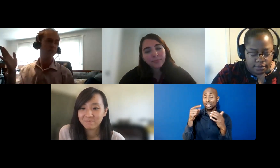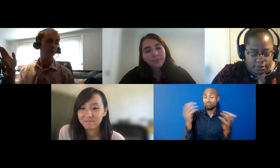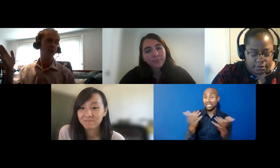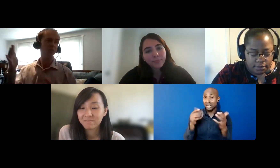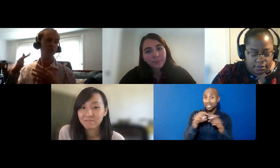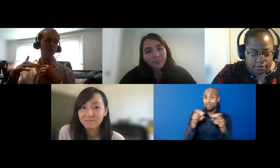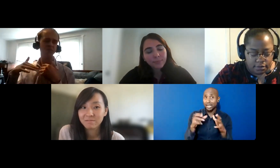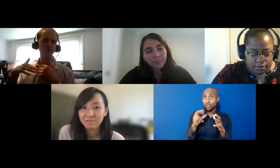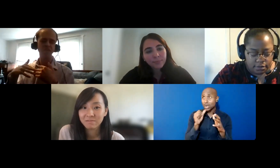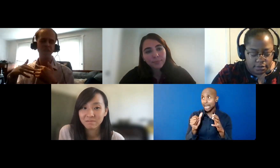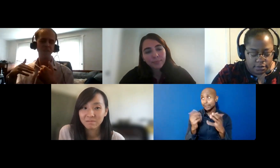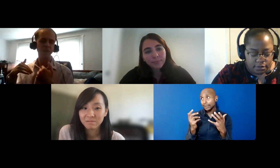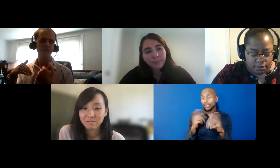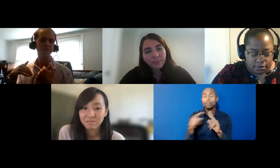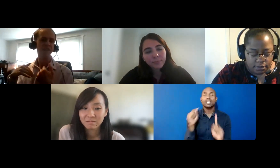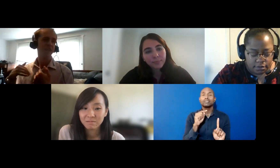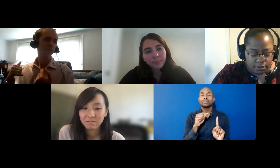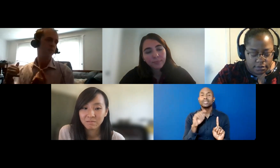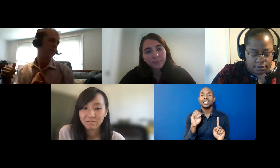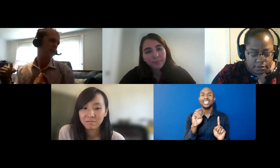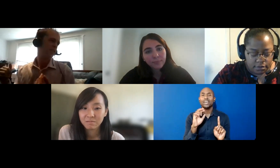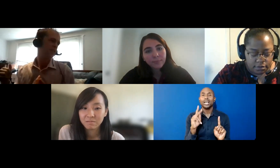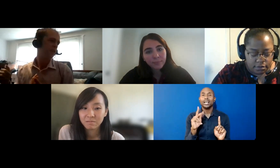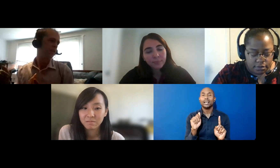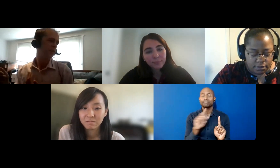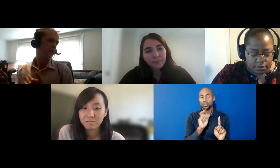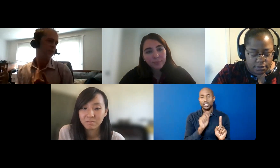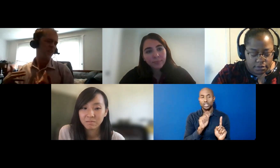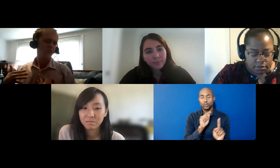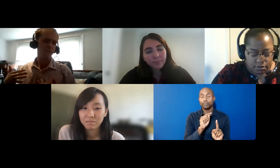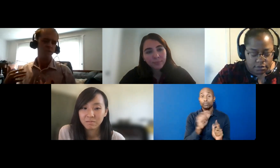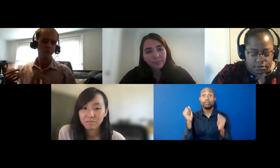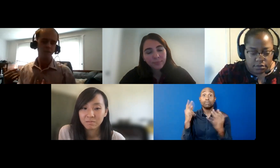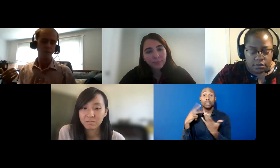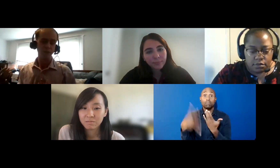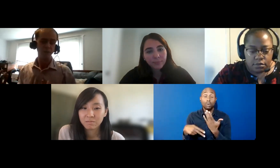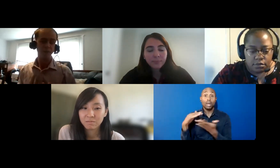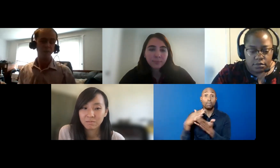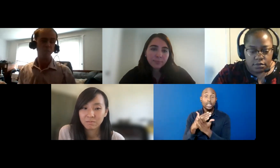Many program budgets have taken quite a hit over the last year as numbers or enrollments